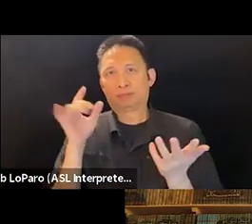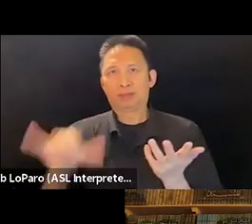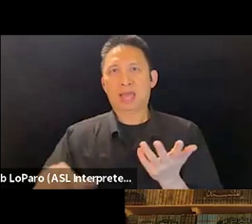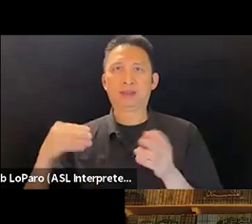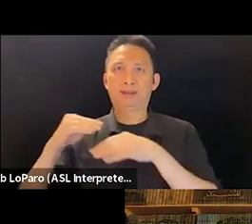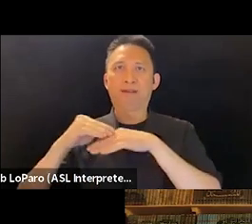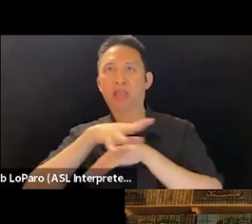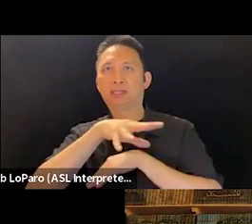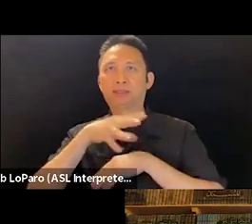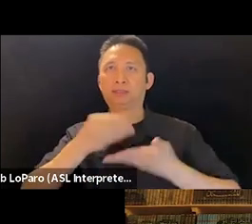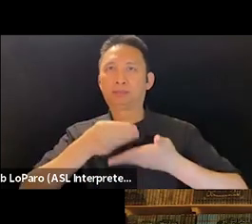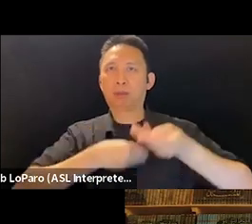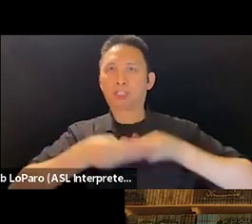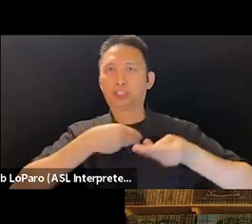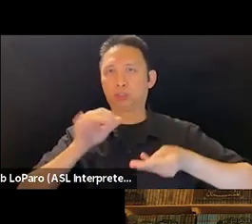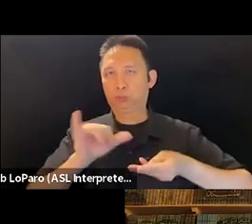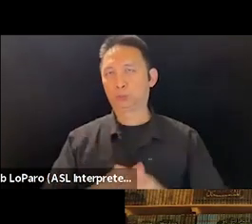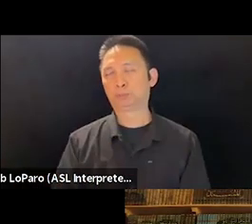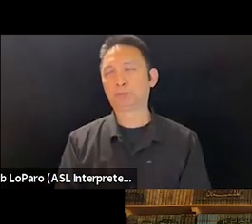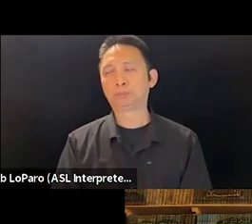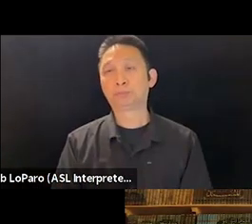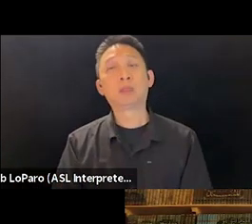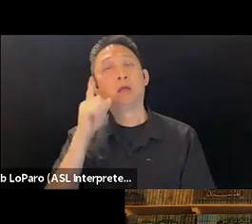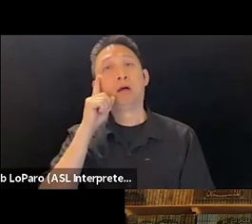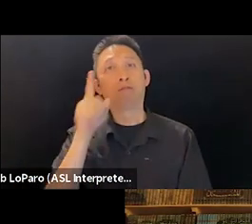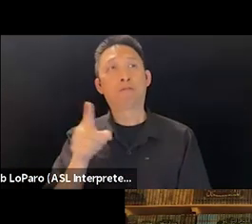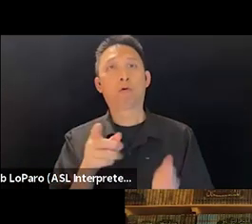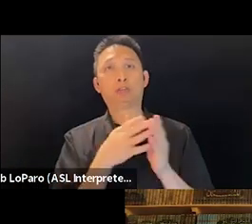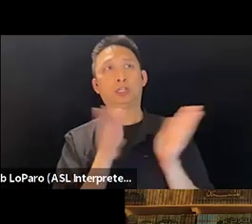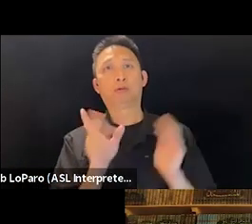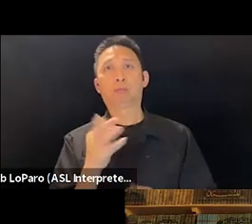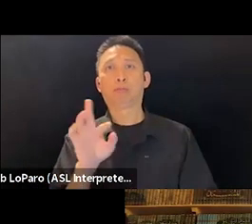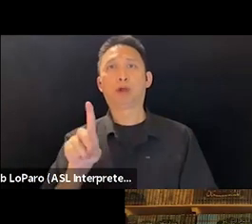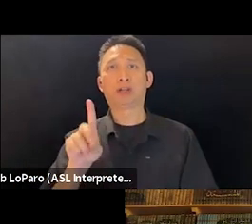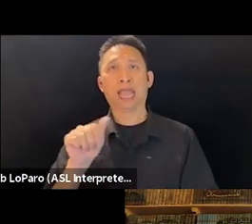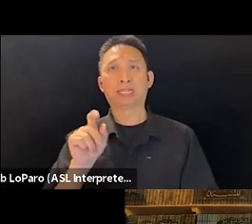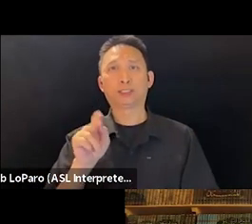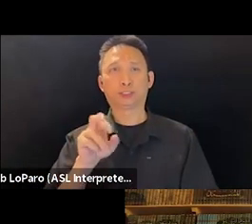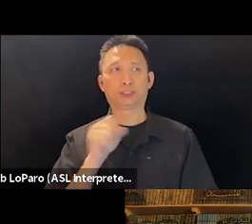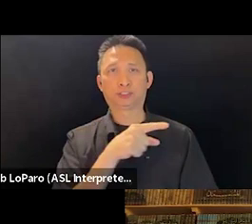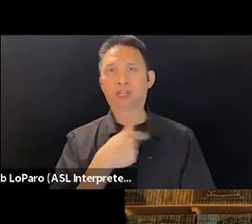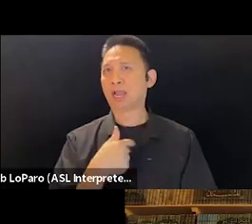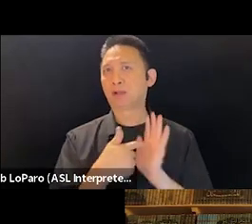I think this is how usually with the broadcasters which I represent them now, right now we deal with it.